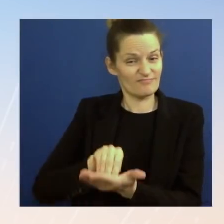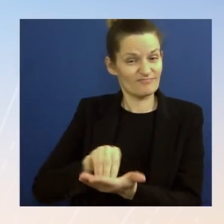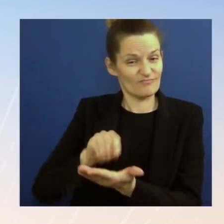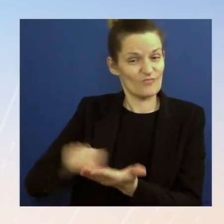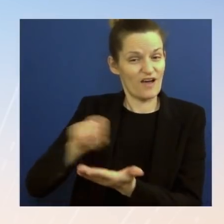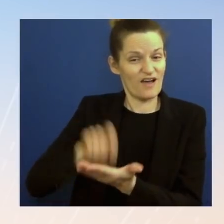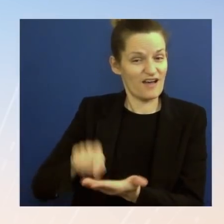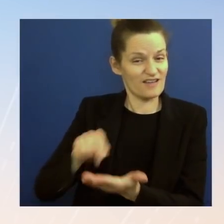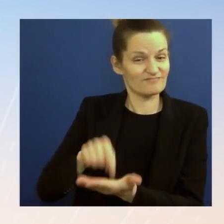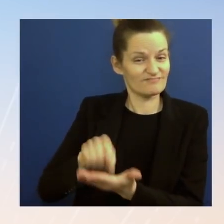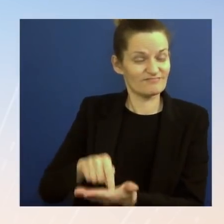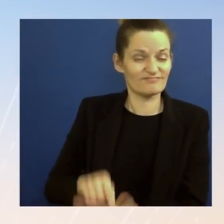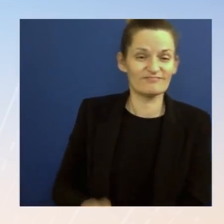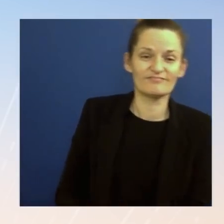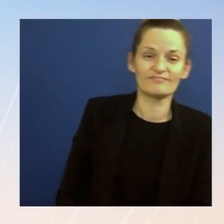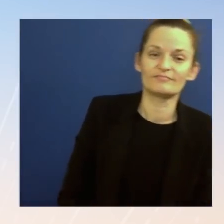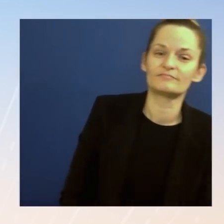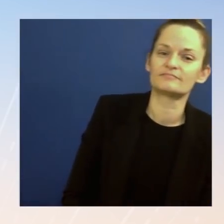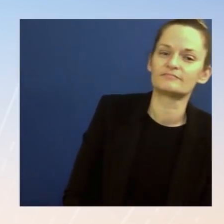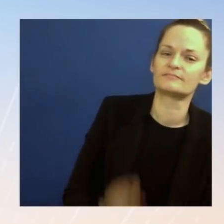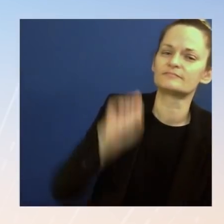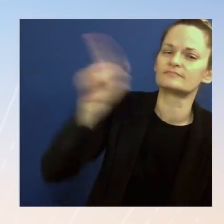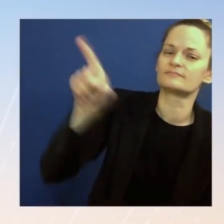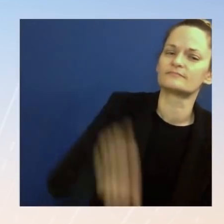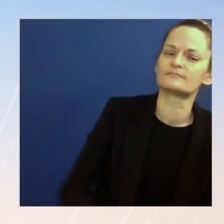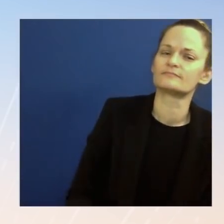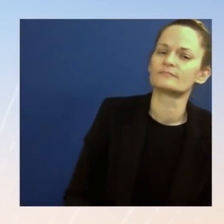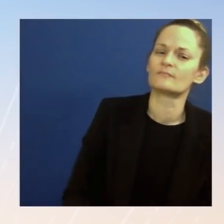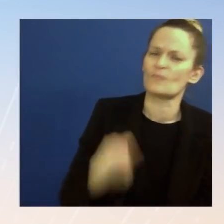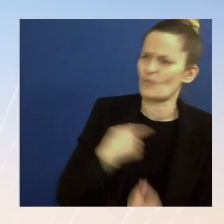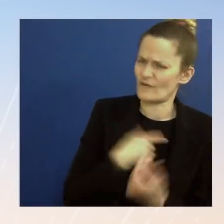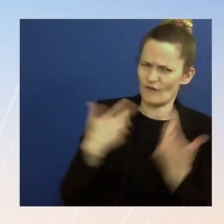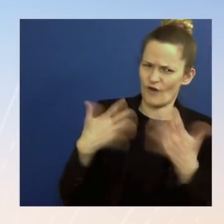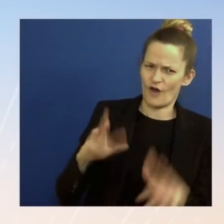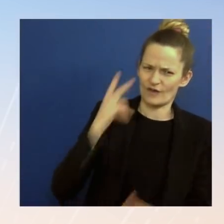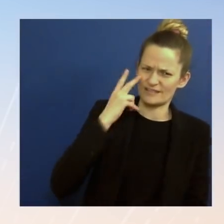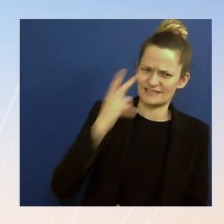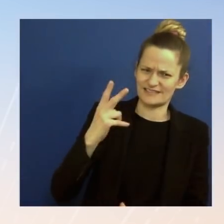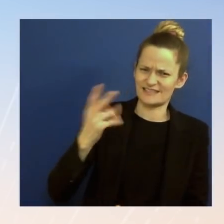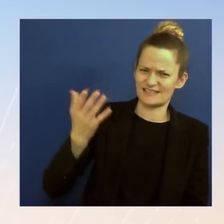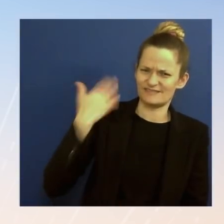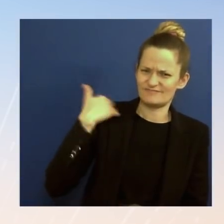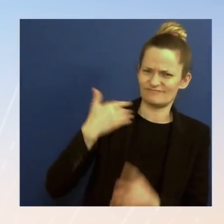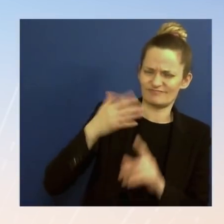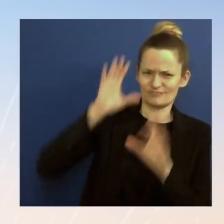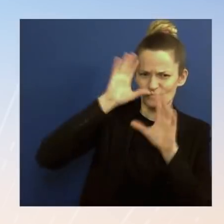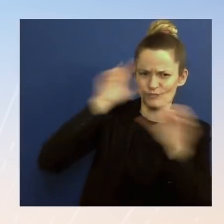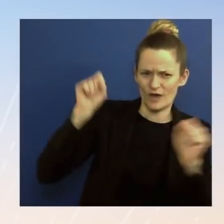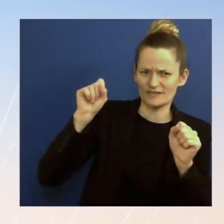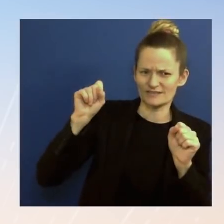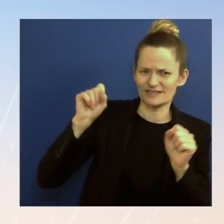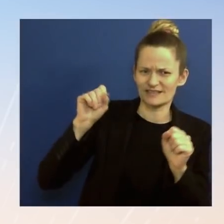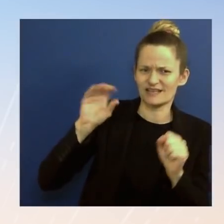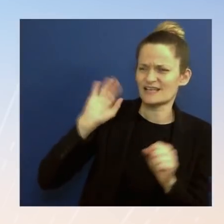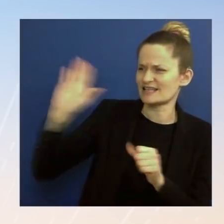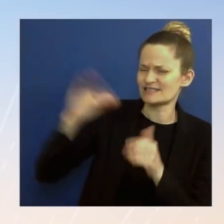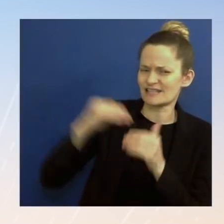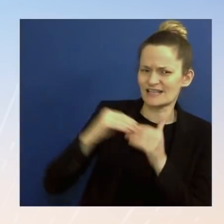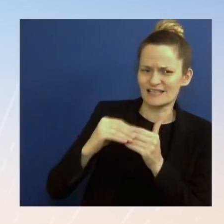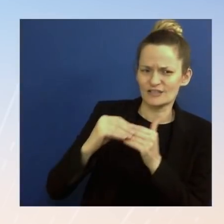the impact of the President's leadership on the global stage and the economic consequences that have been put into place have led Russia